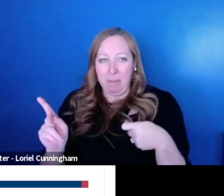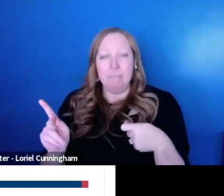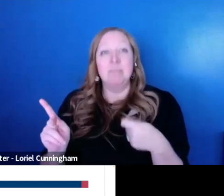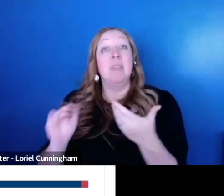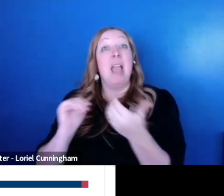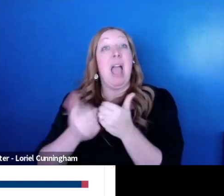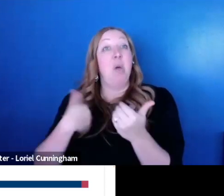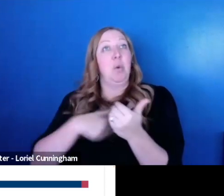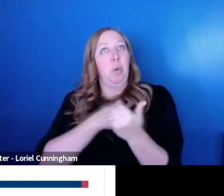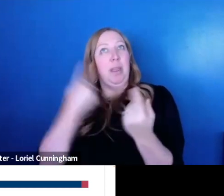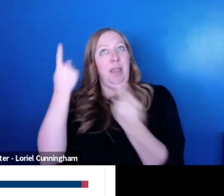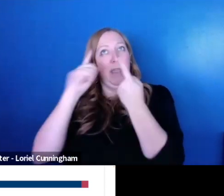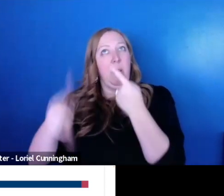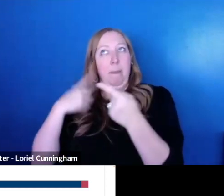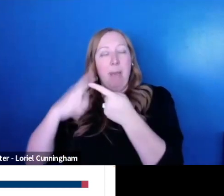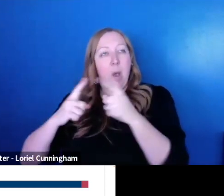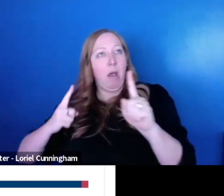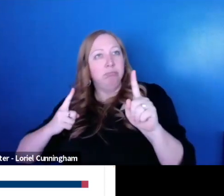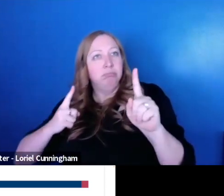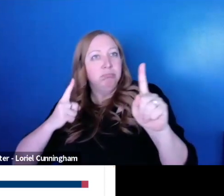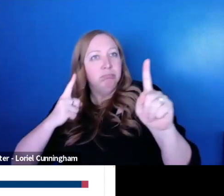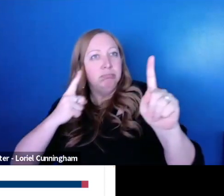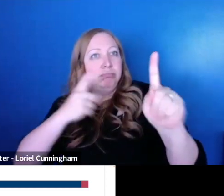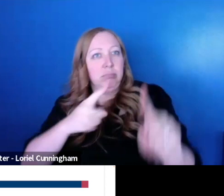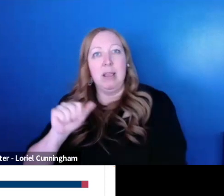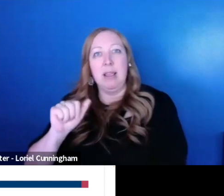a piece that I wrote